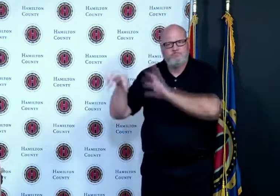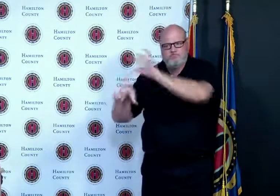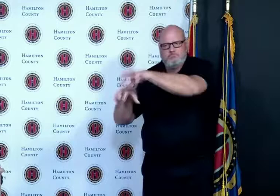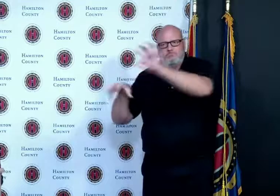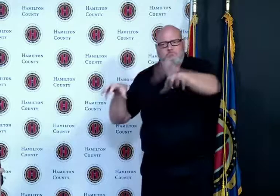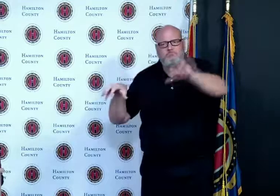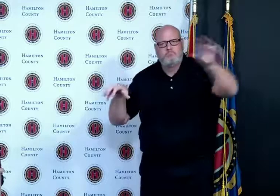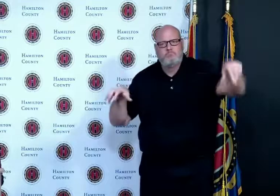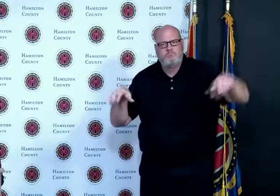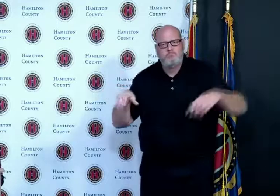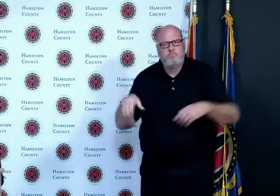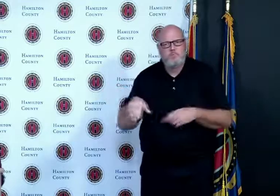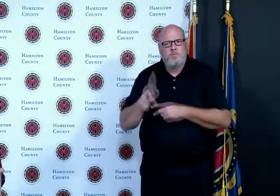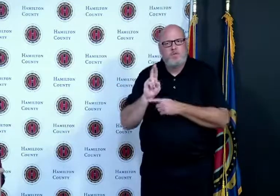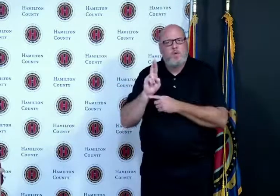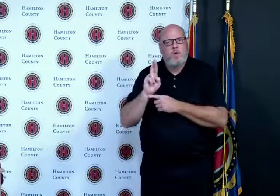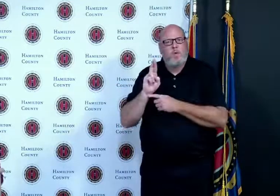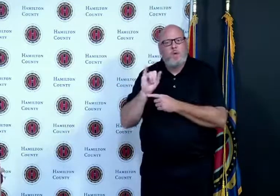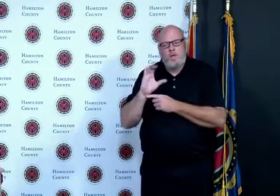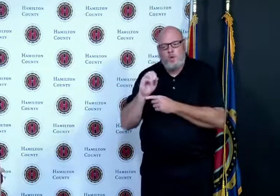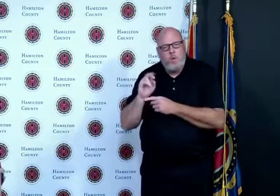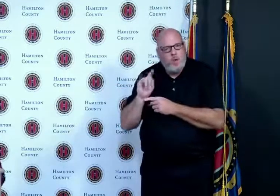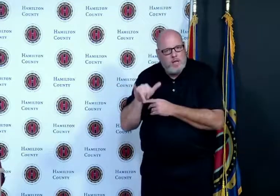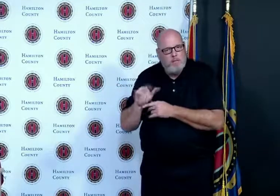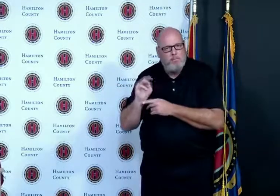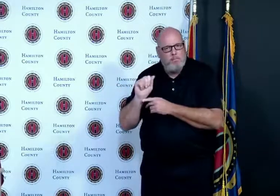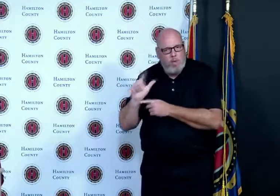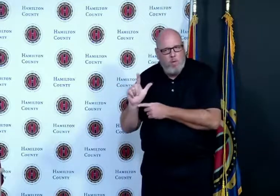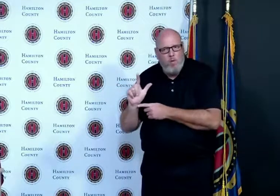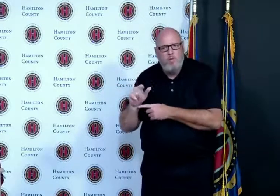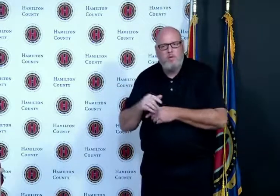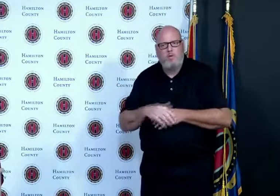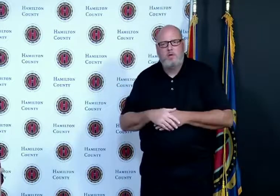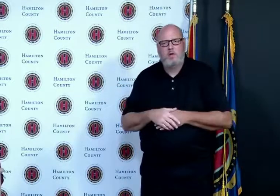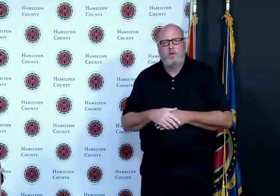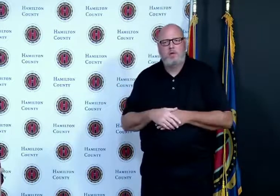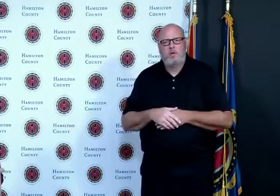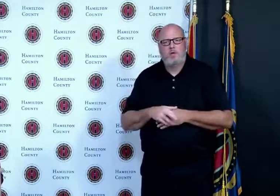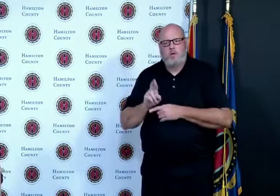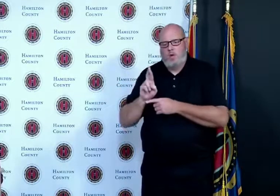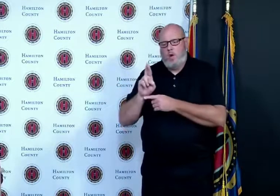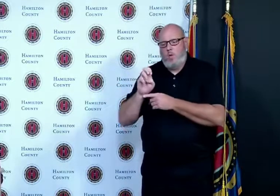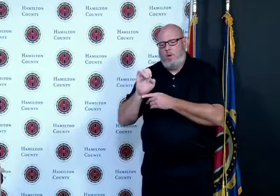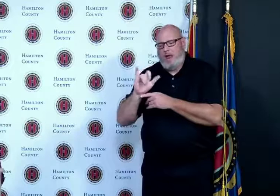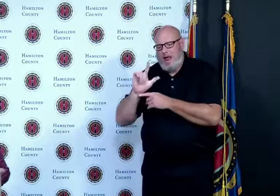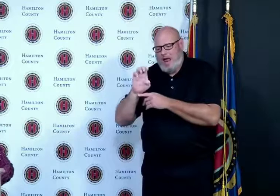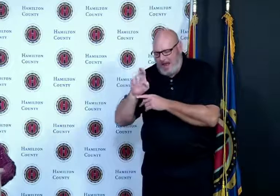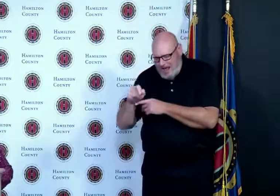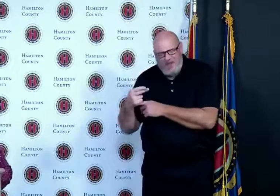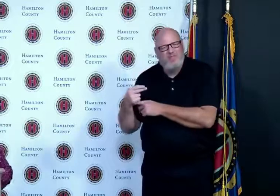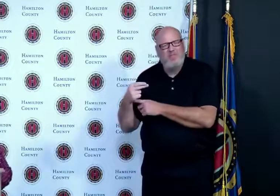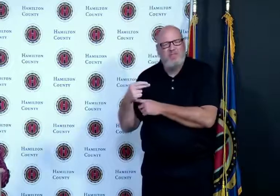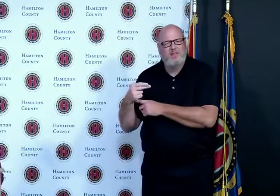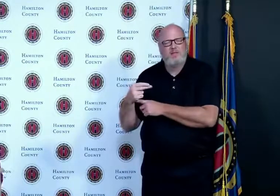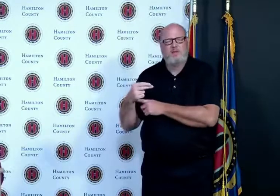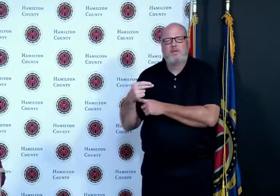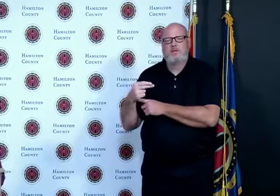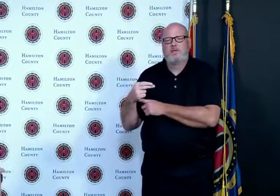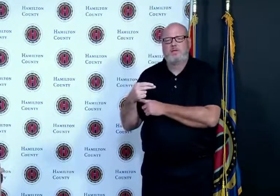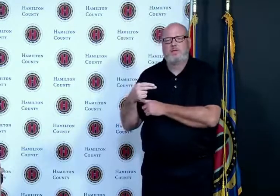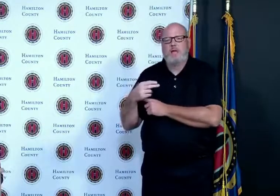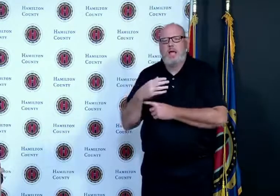Health Care Connection Tri-Health Christ hospital in the urban league you get it you get the idea